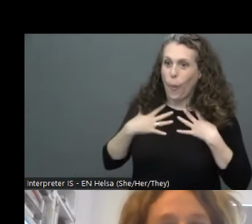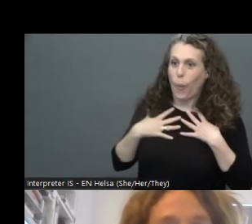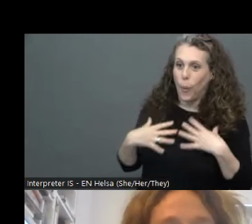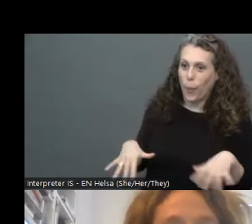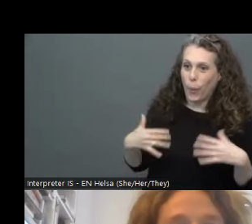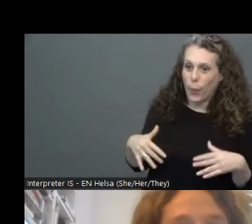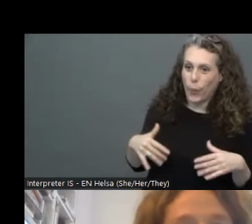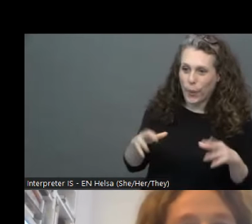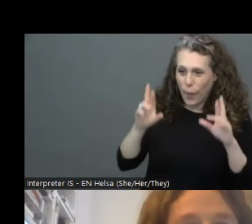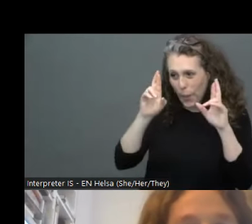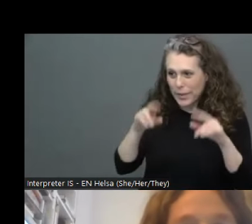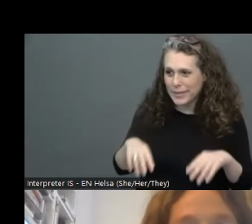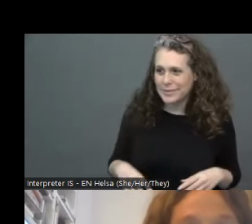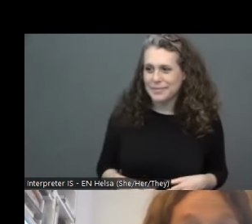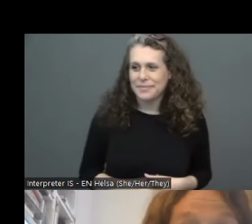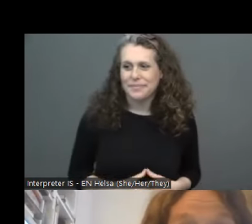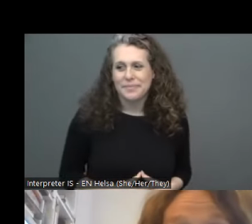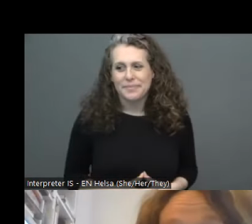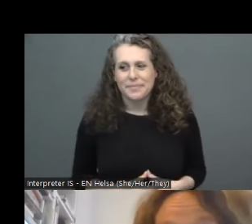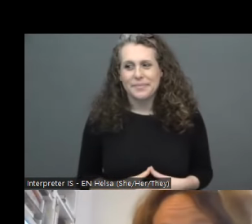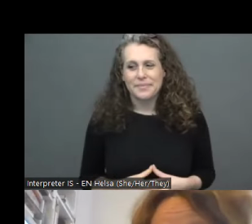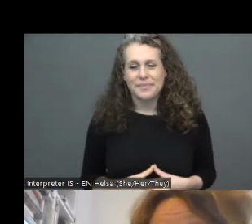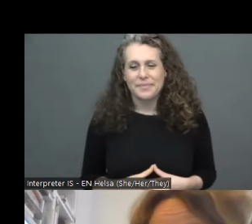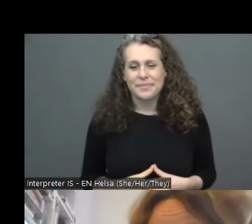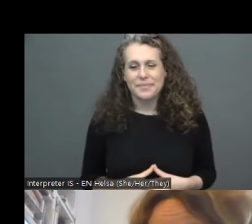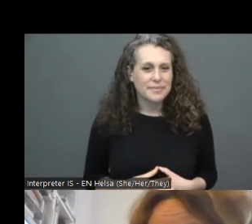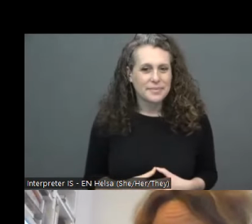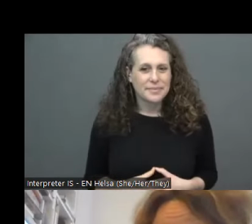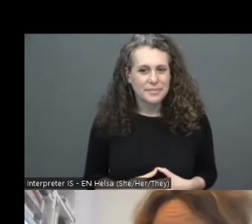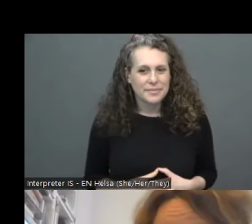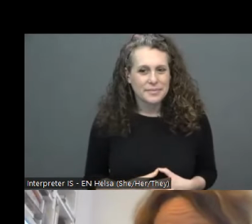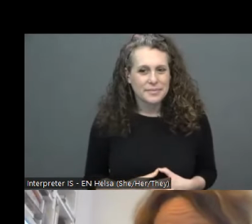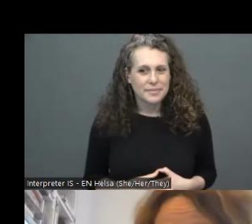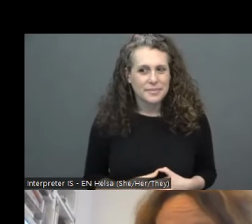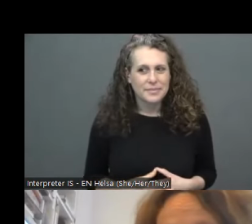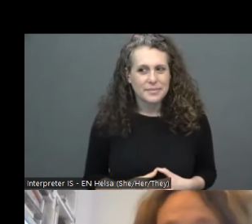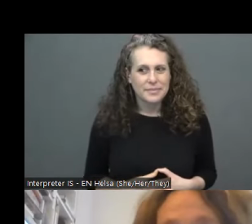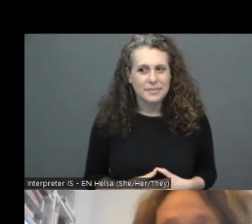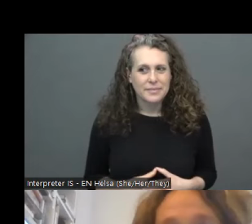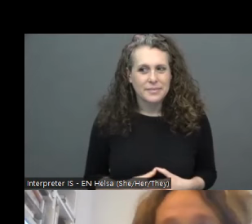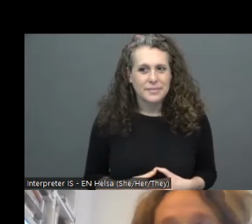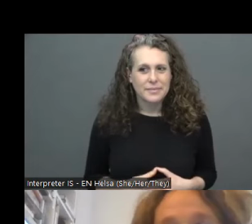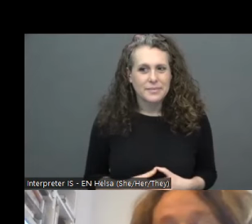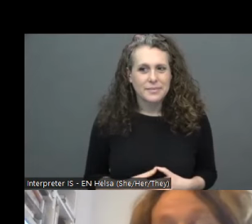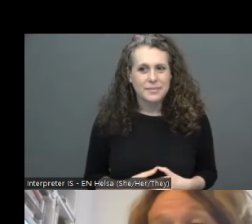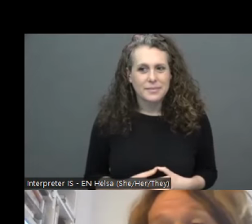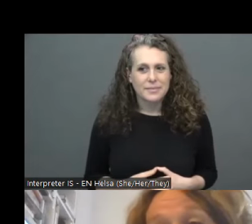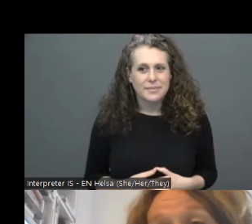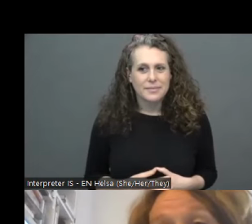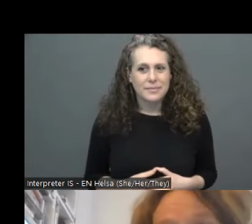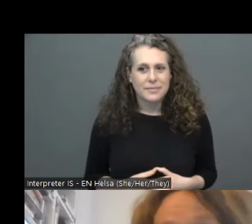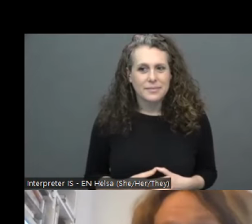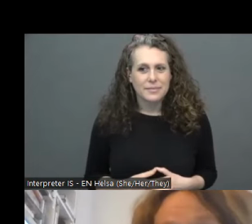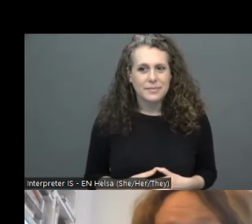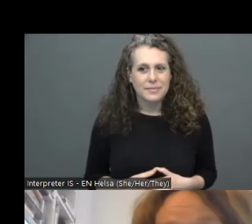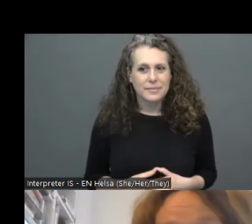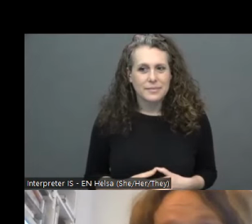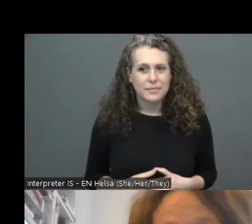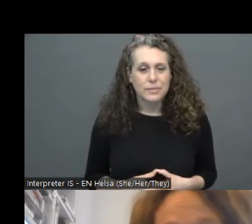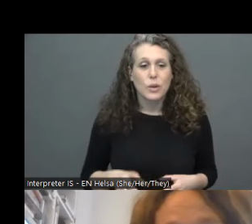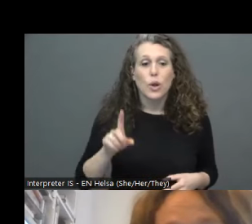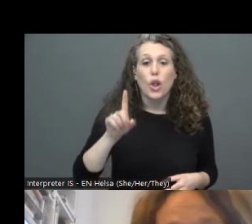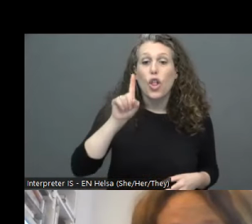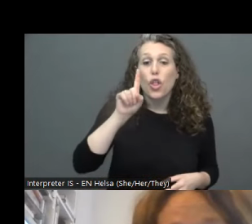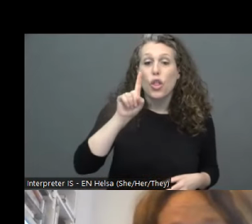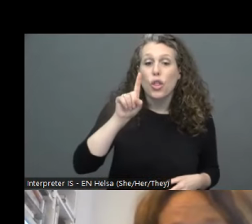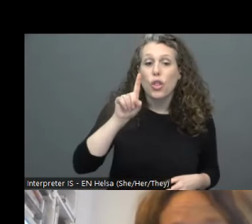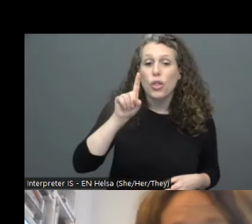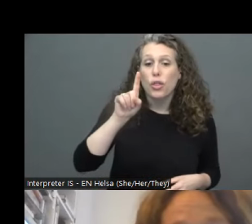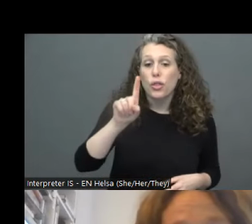We can see that meaningful participation we receive 13 applications that had a focus on